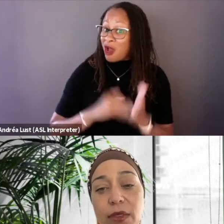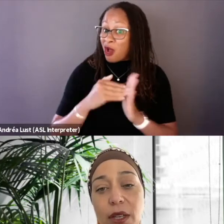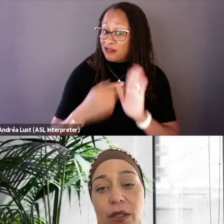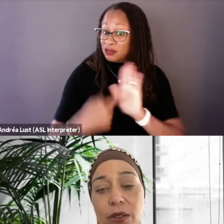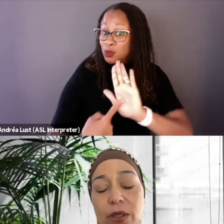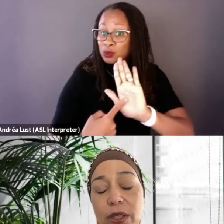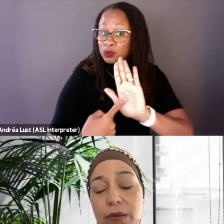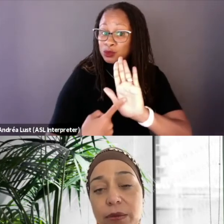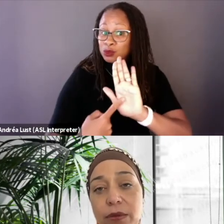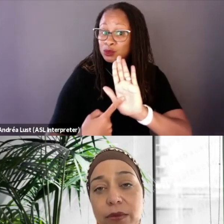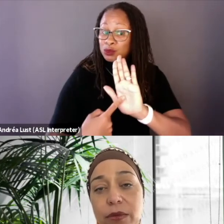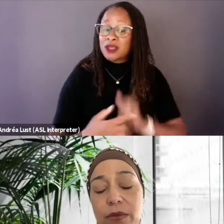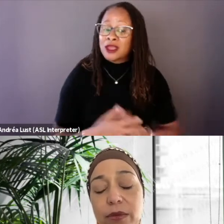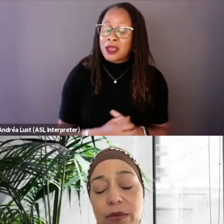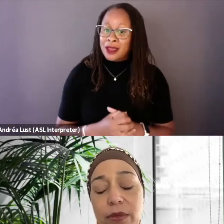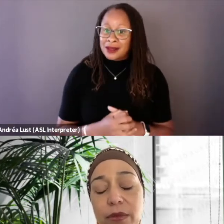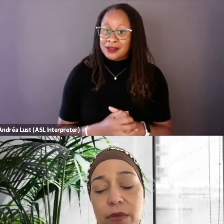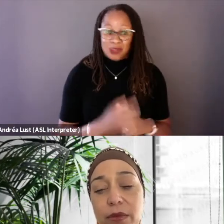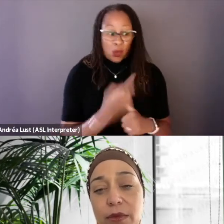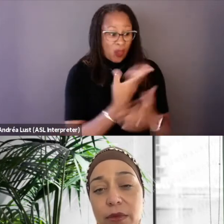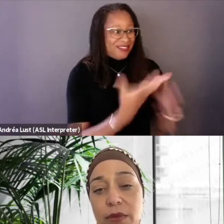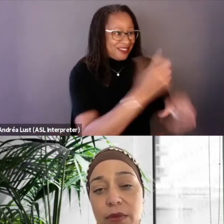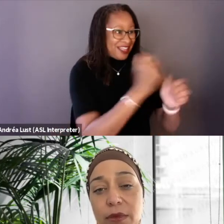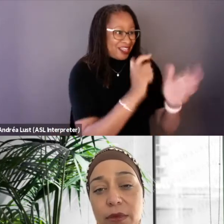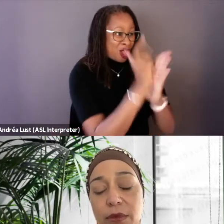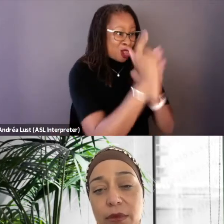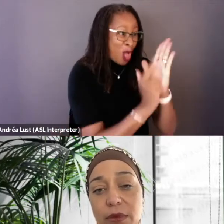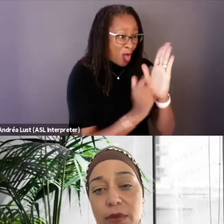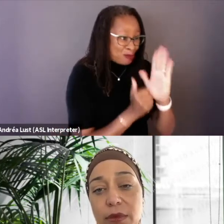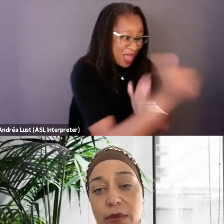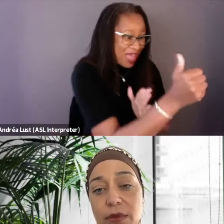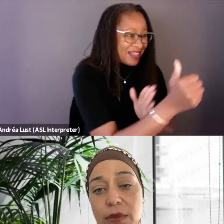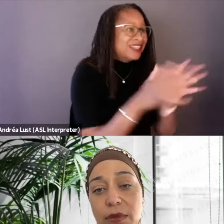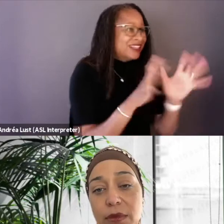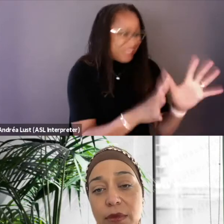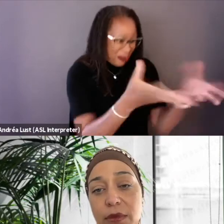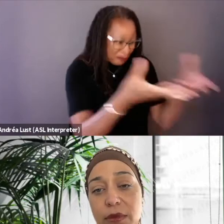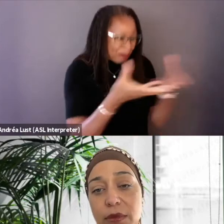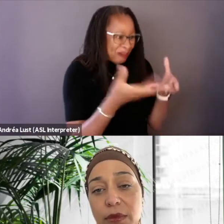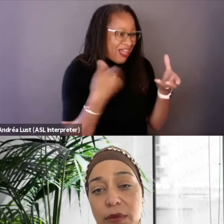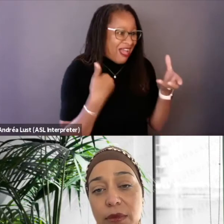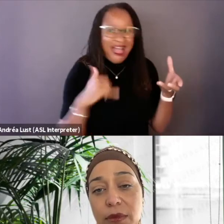is that it's one thing to get the law passed, it's one thing to get the 14th amendment passed